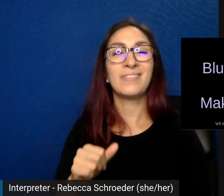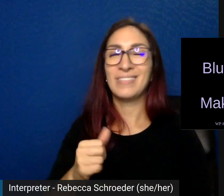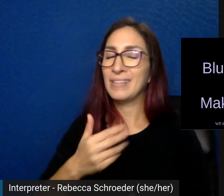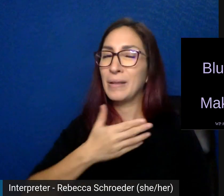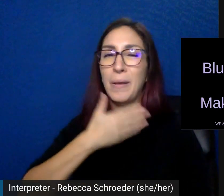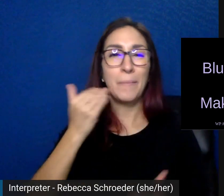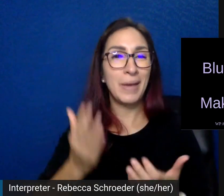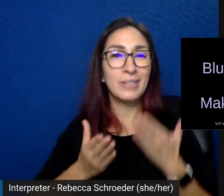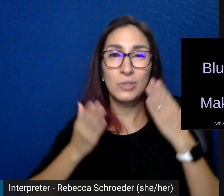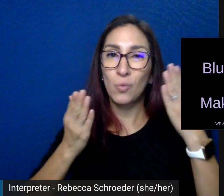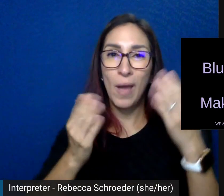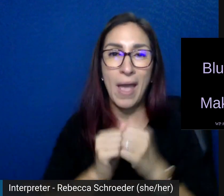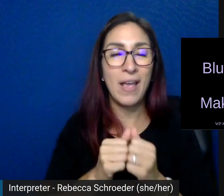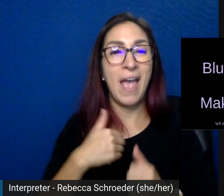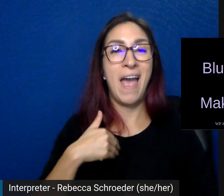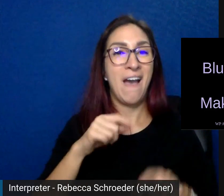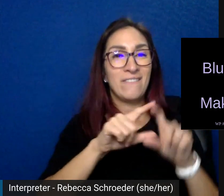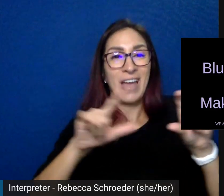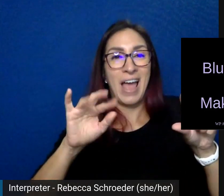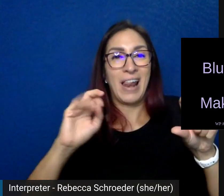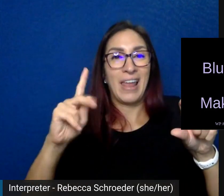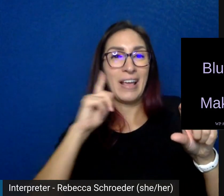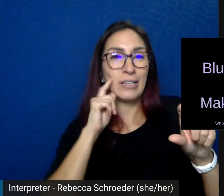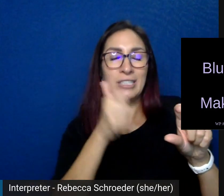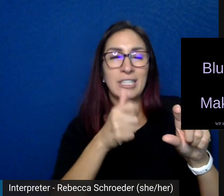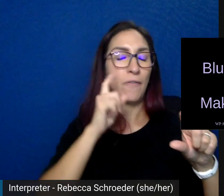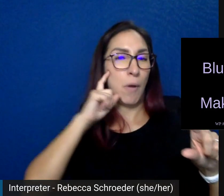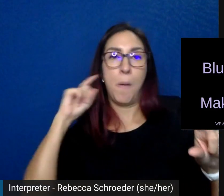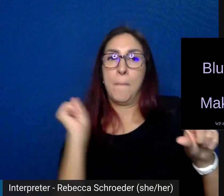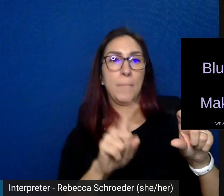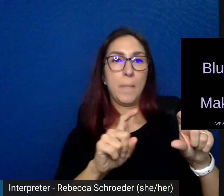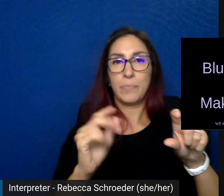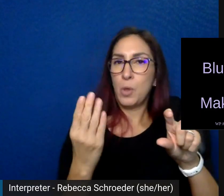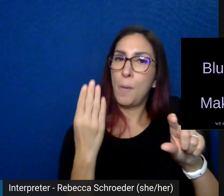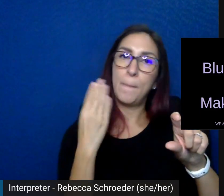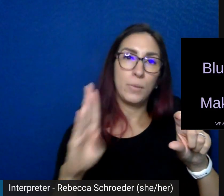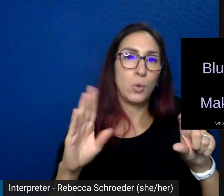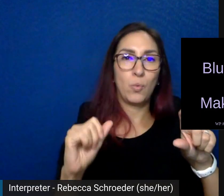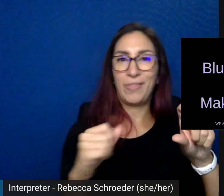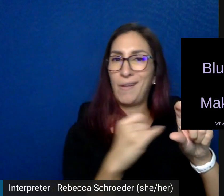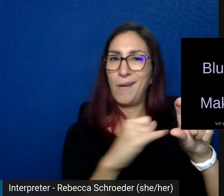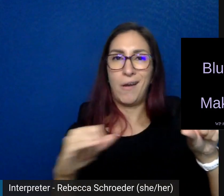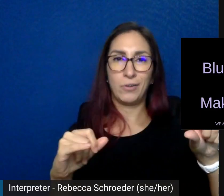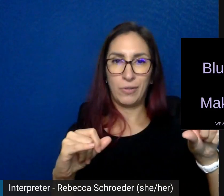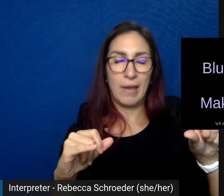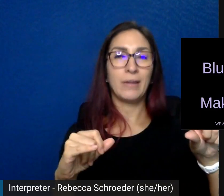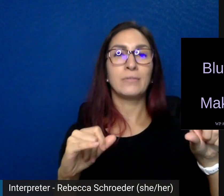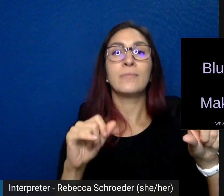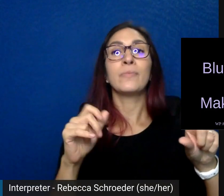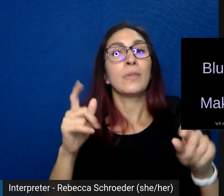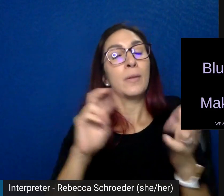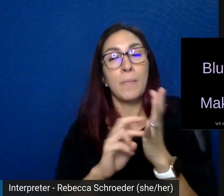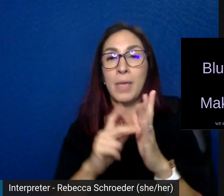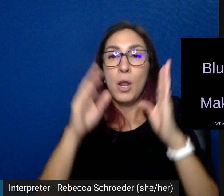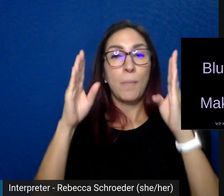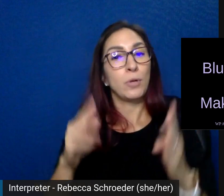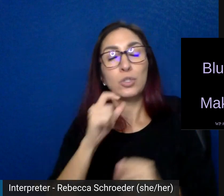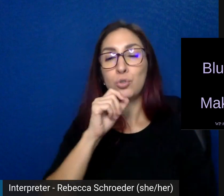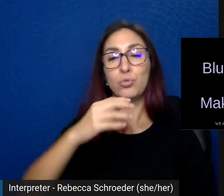Now it stands out, and the person on the website knows what is a link and what isn't.